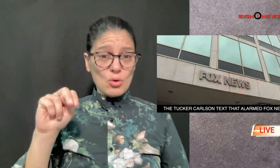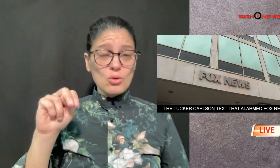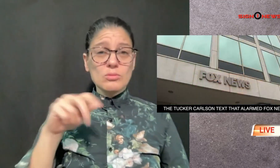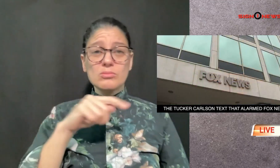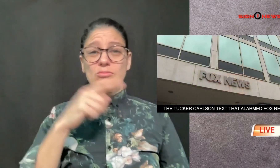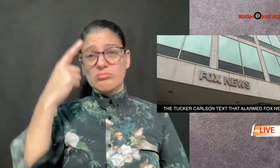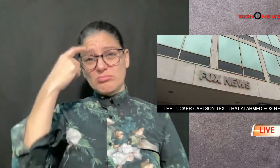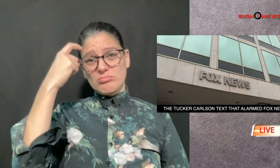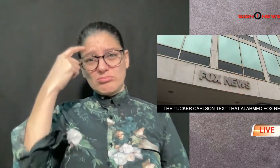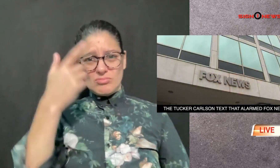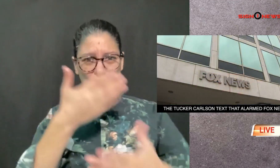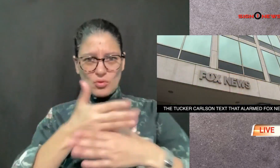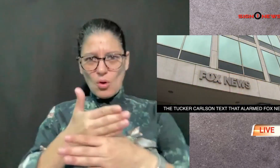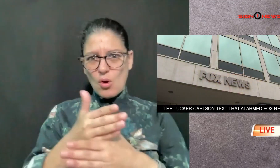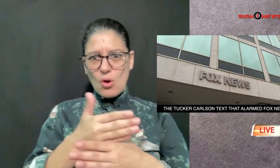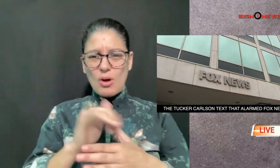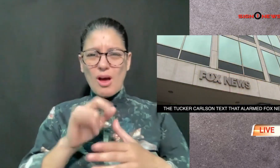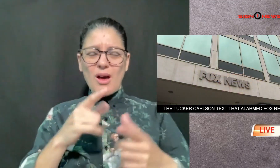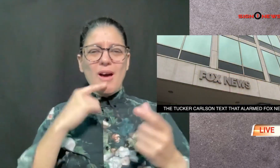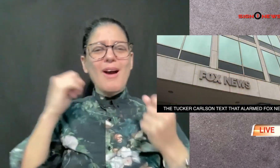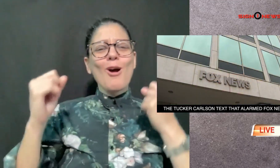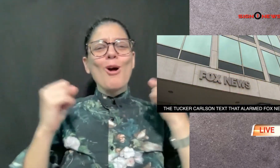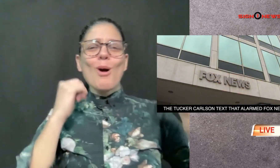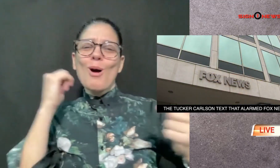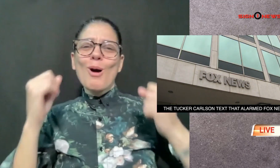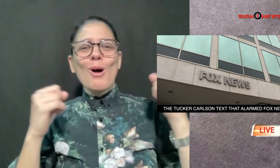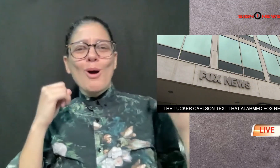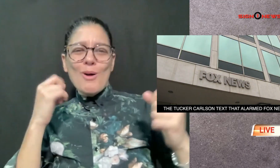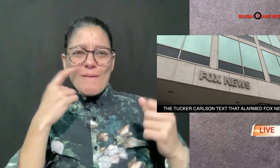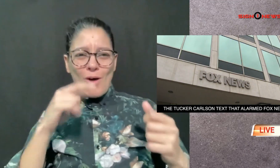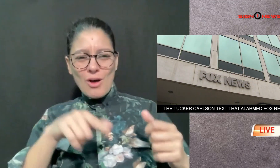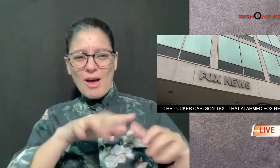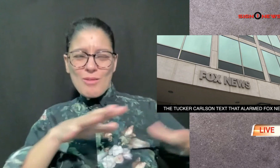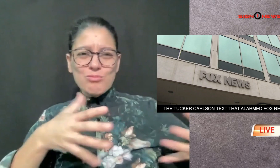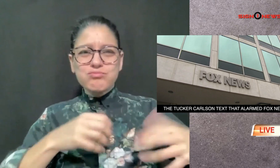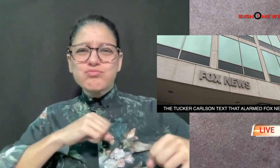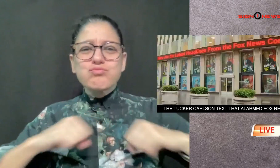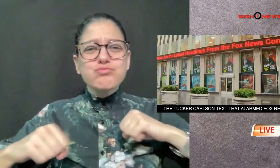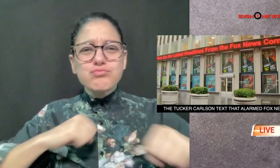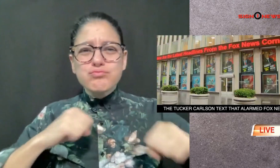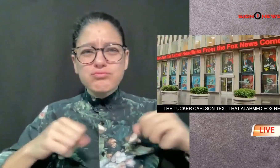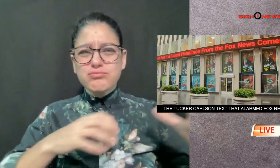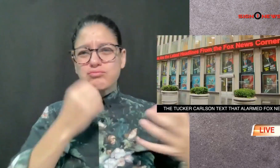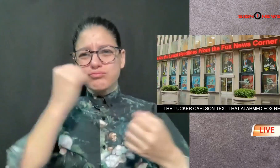text message Carlson to supposedly shared that he was still rooting for the mob to kill